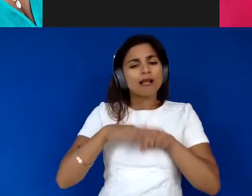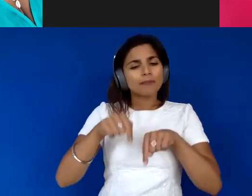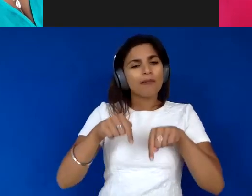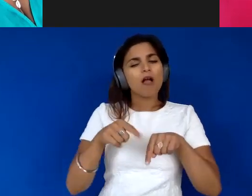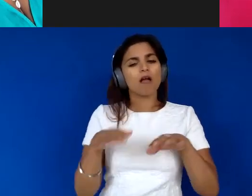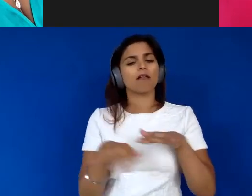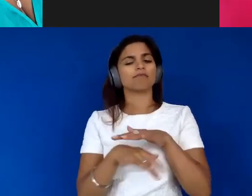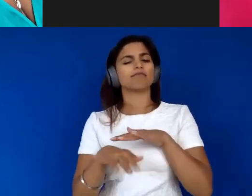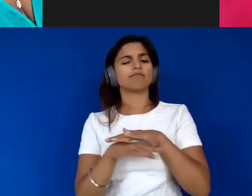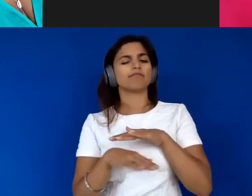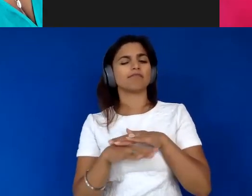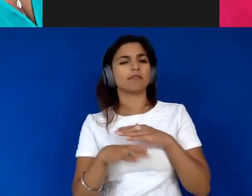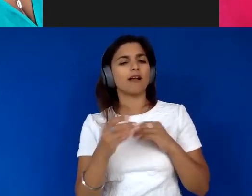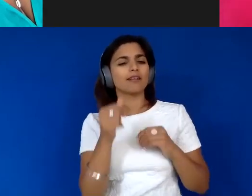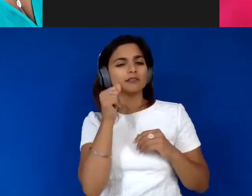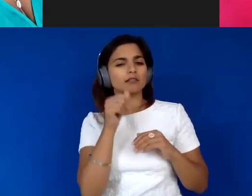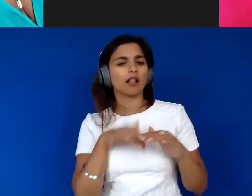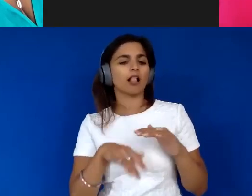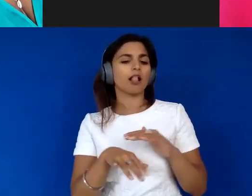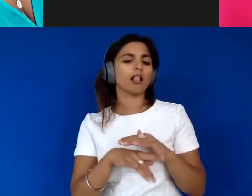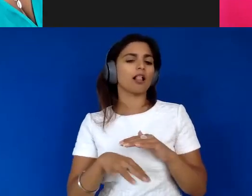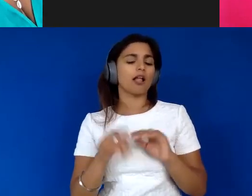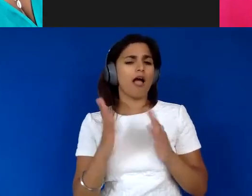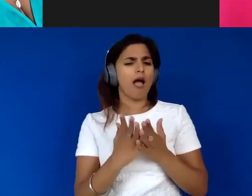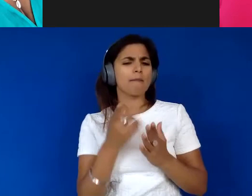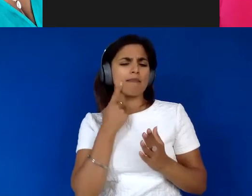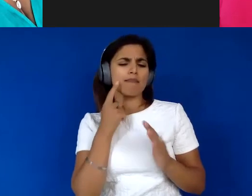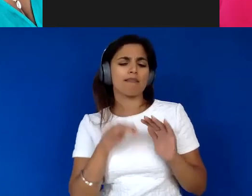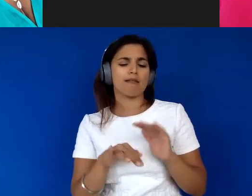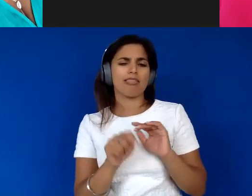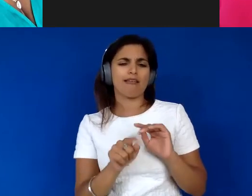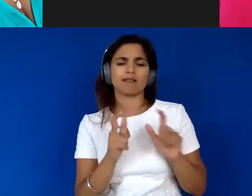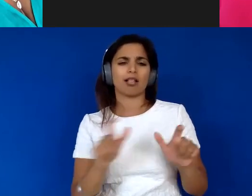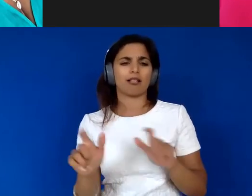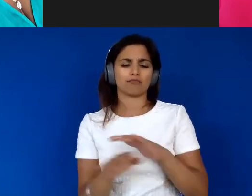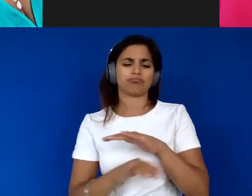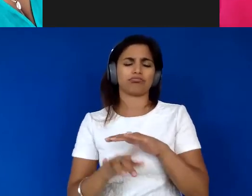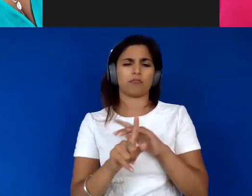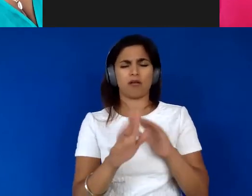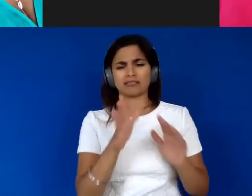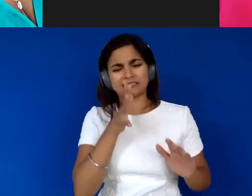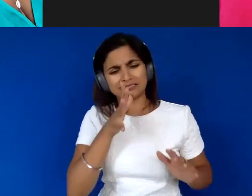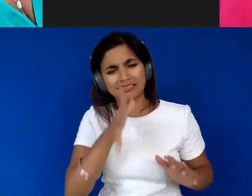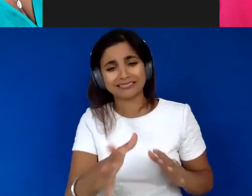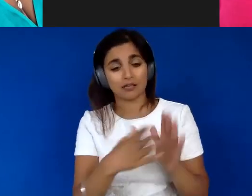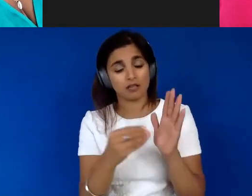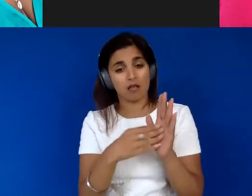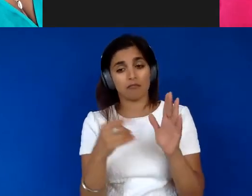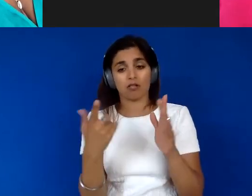subtle but having the disgusting examples of Grenfell of Windrush like